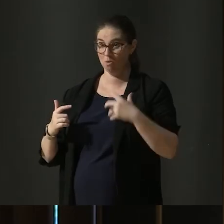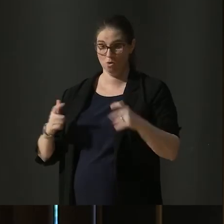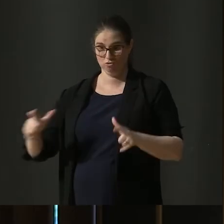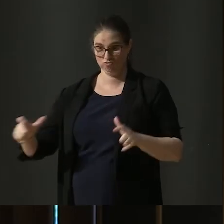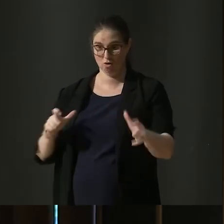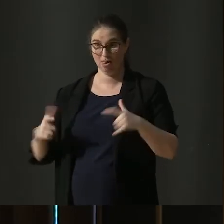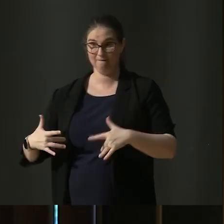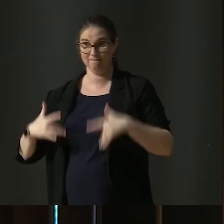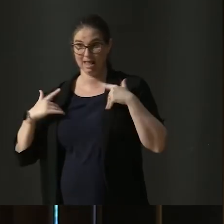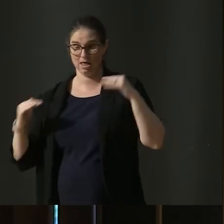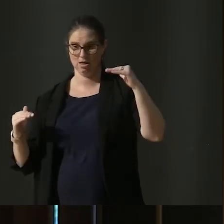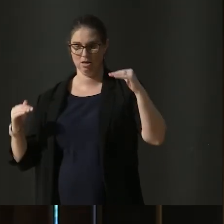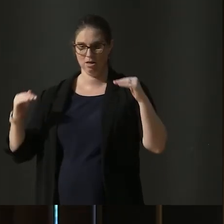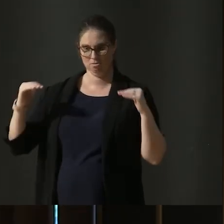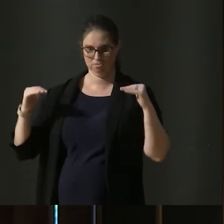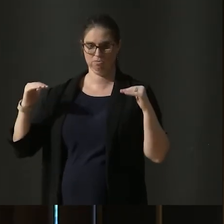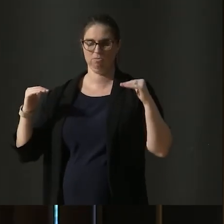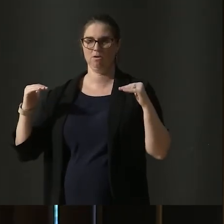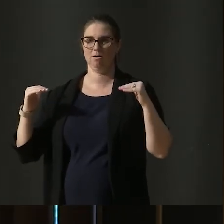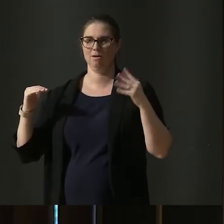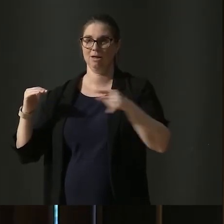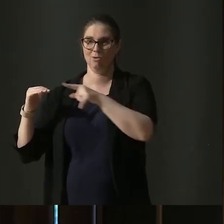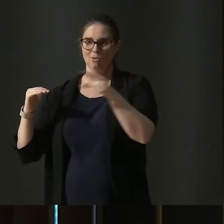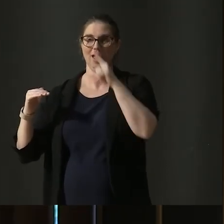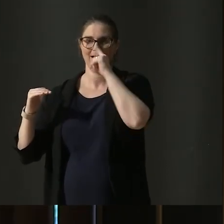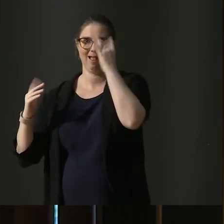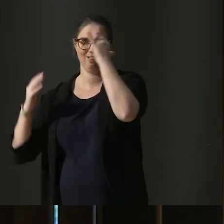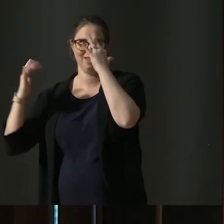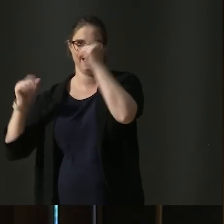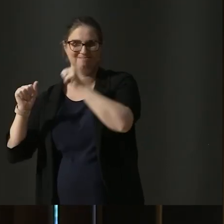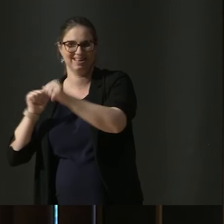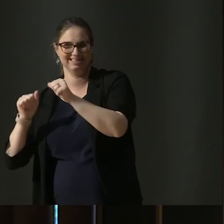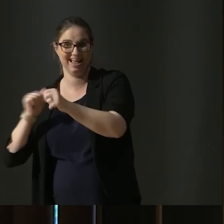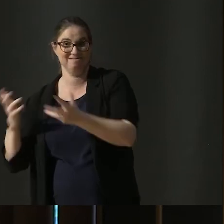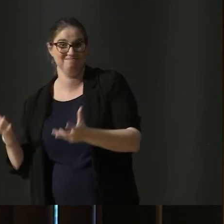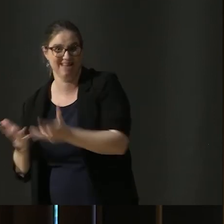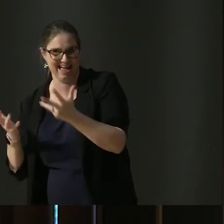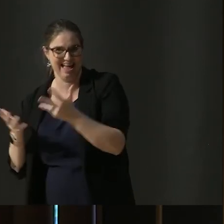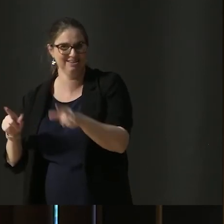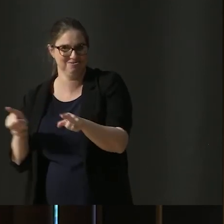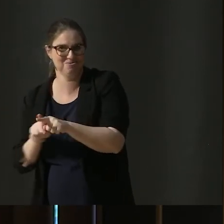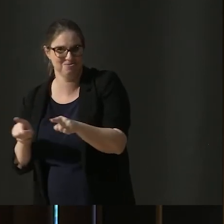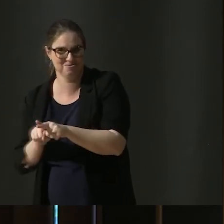you're able to get back to your best thinking, doing and playing, too. Just like the seesaw.